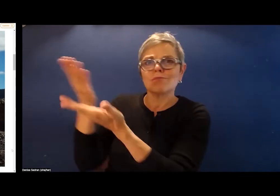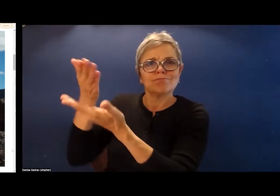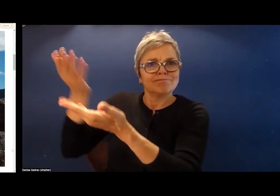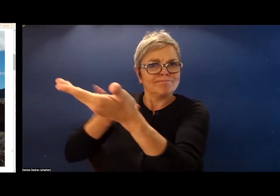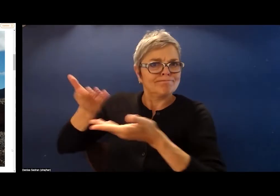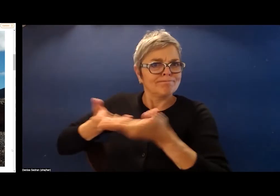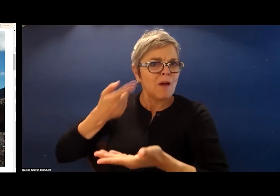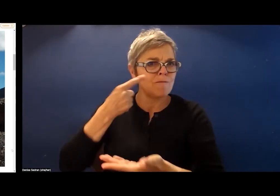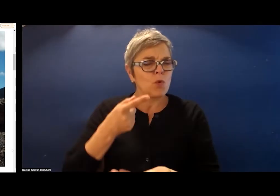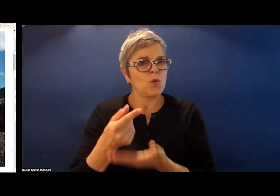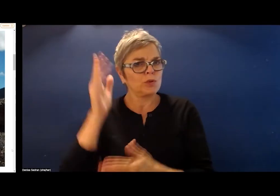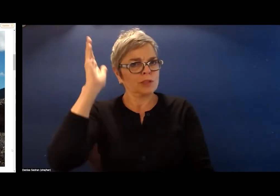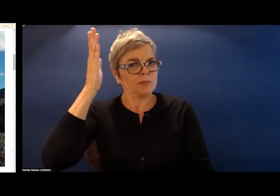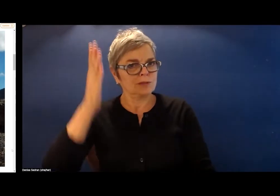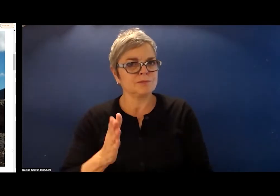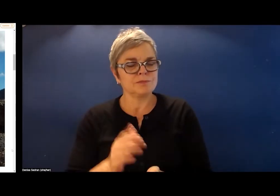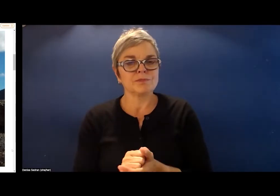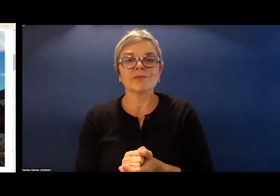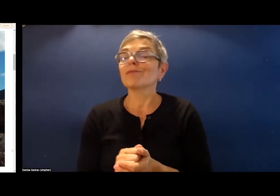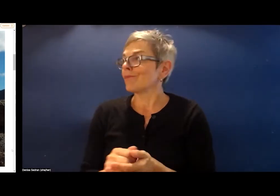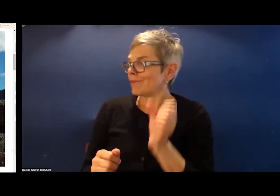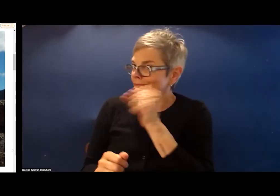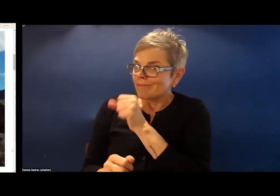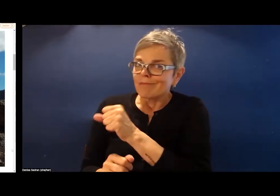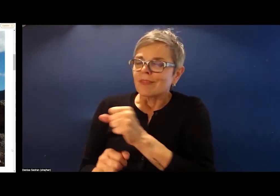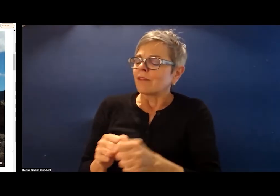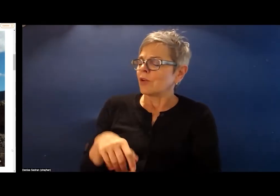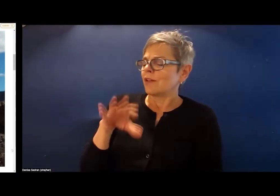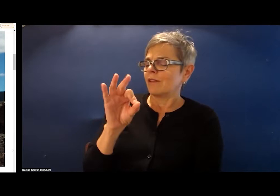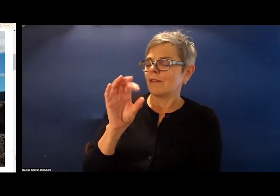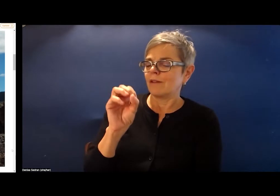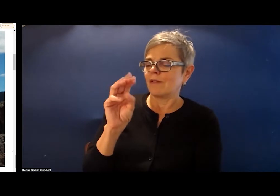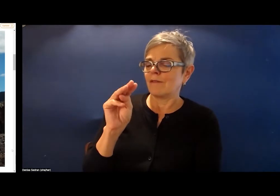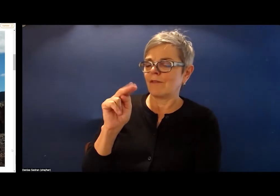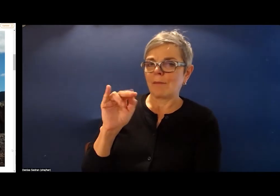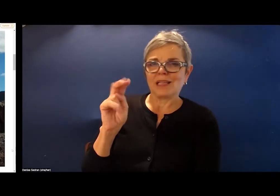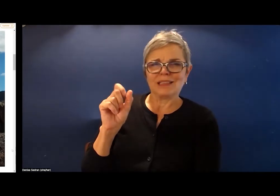Chase: Yeah, you know, feminism is such an unstable and contested term, and one of the things that I loved